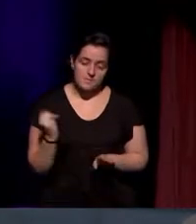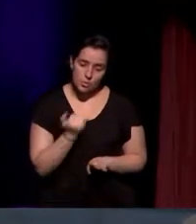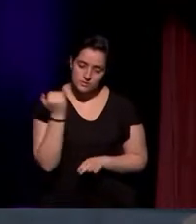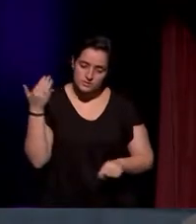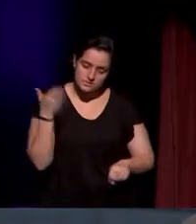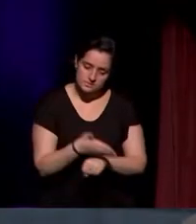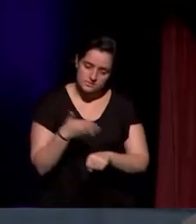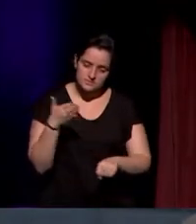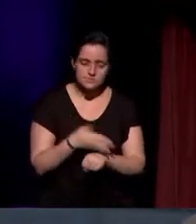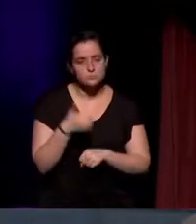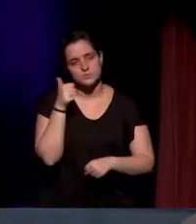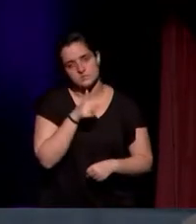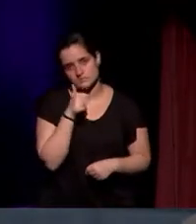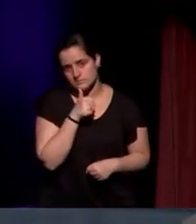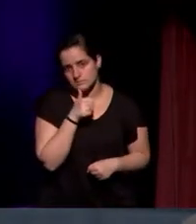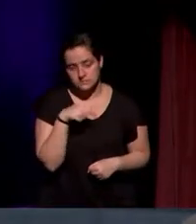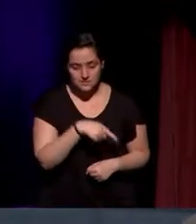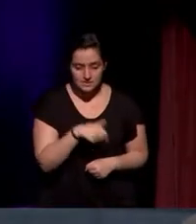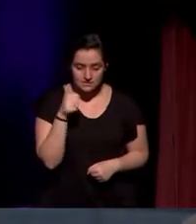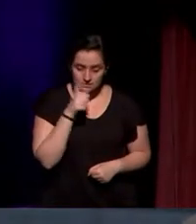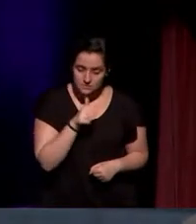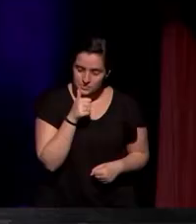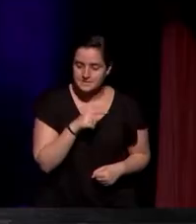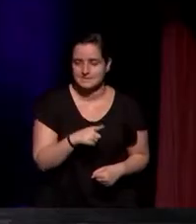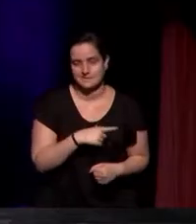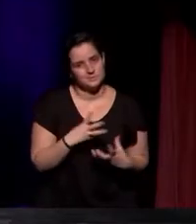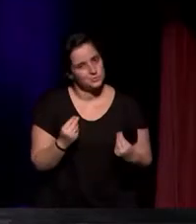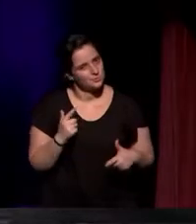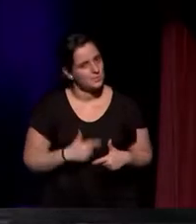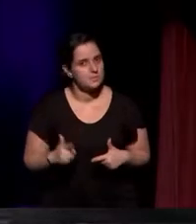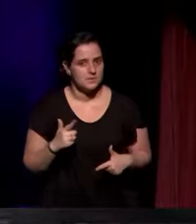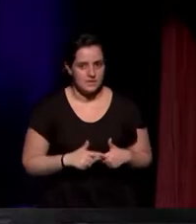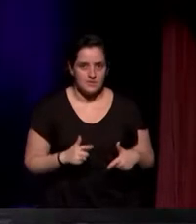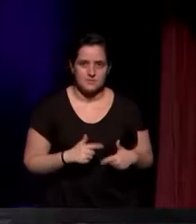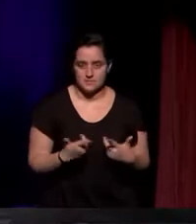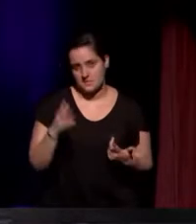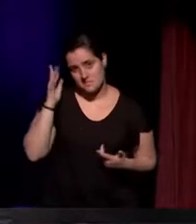They had huge problems, imagine in regions